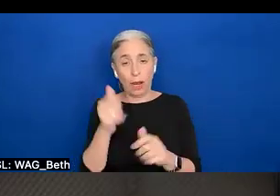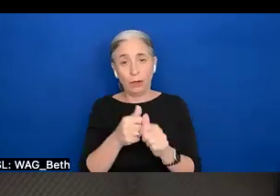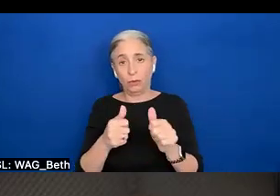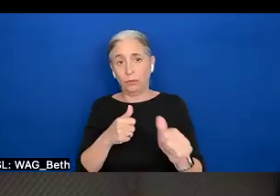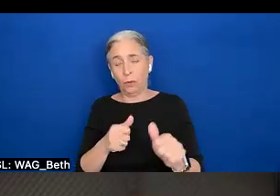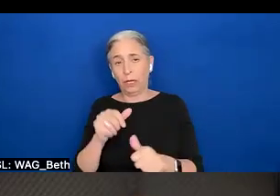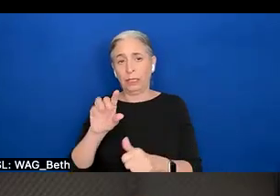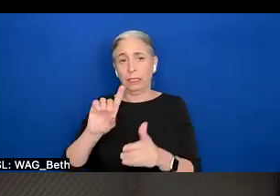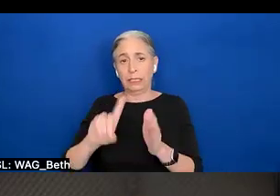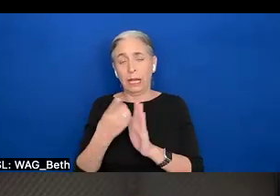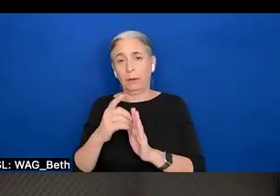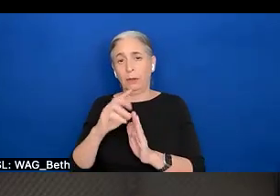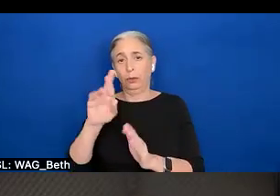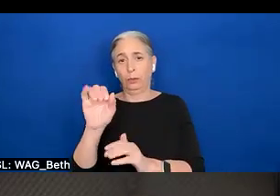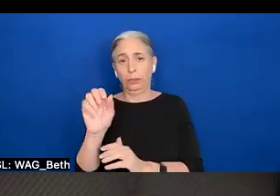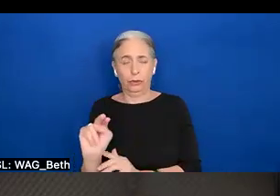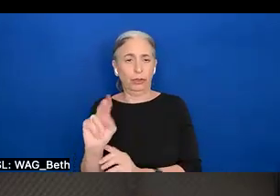double returns or empty paragraph.